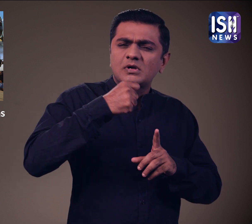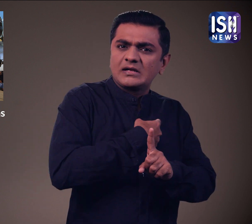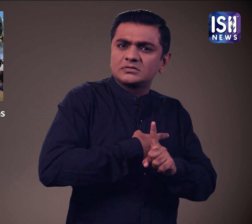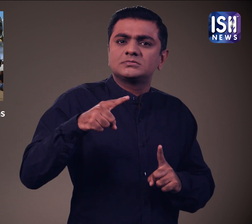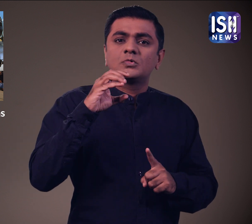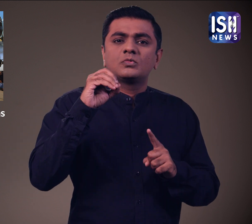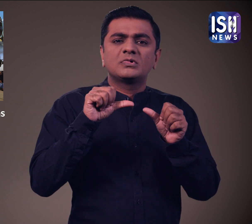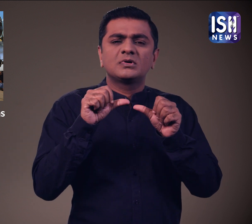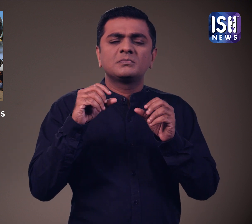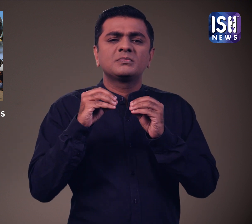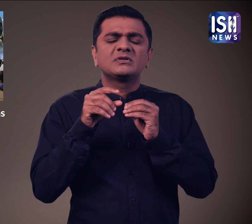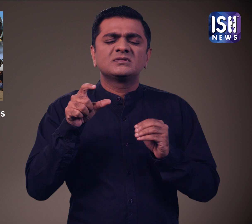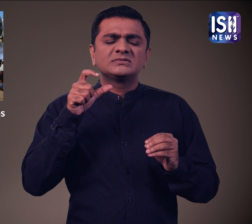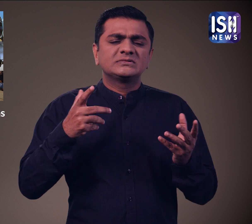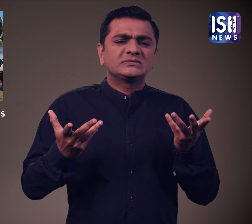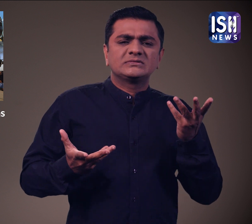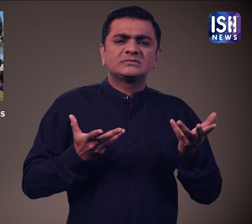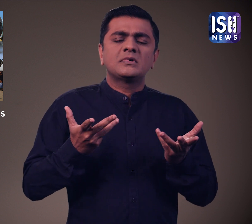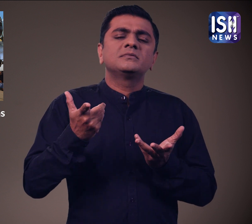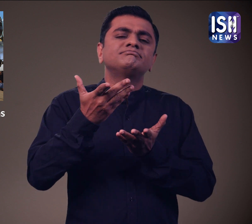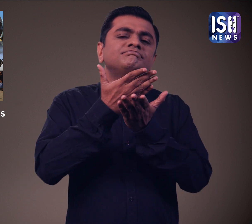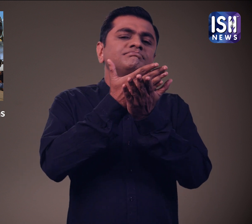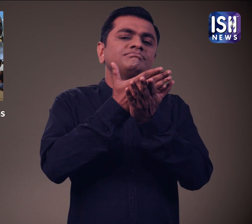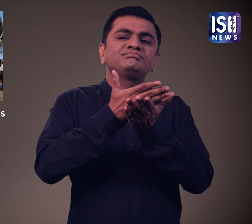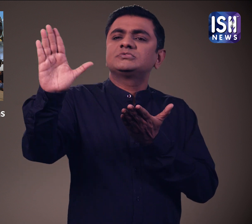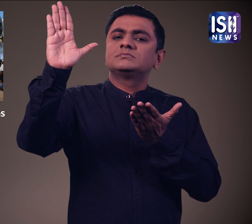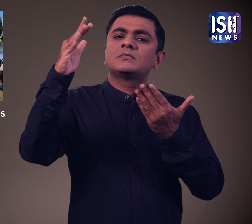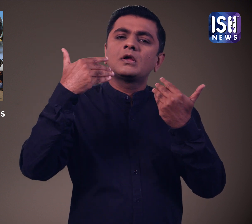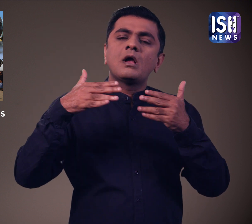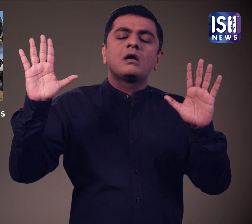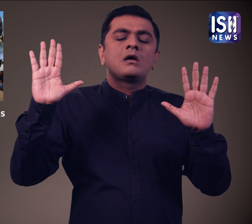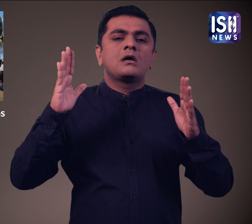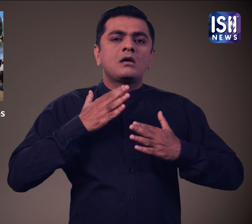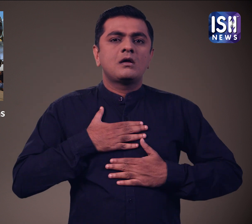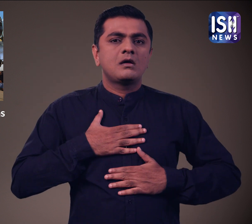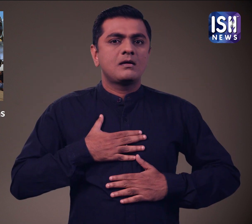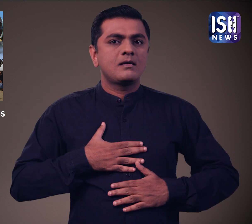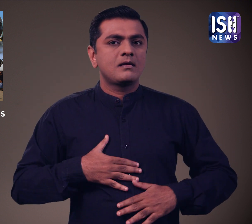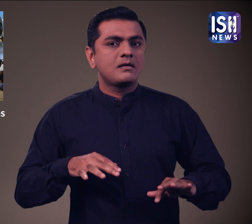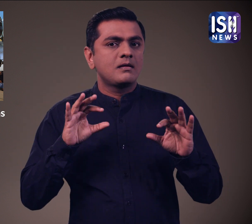They together overthrew longtime Sudanese dictator Omar al-Bashir.